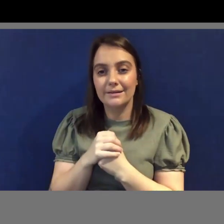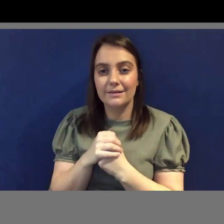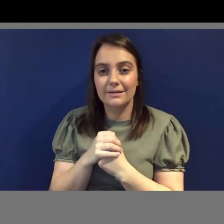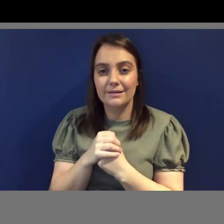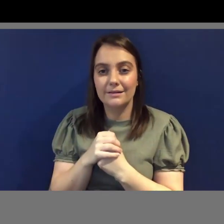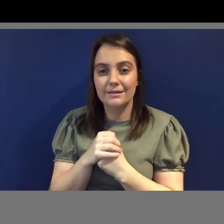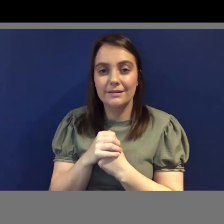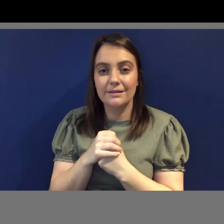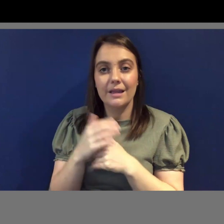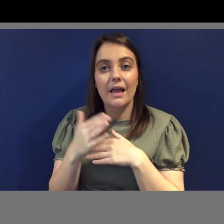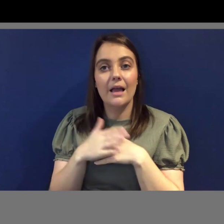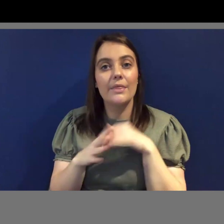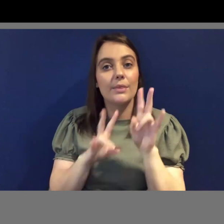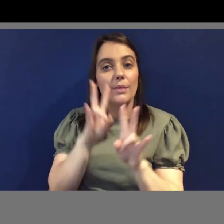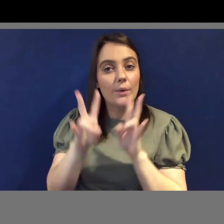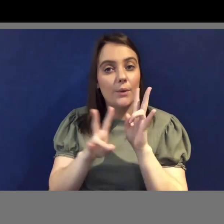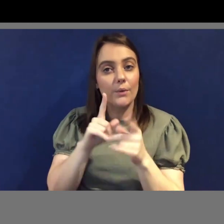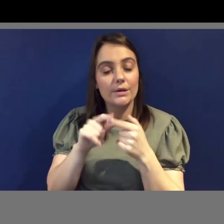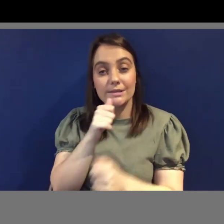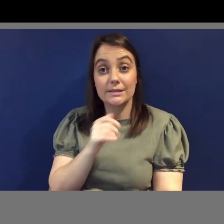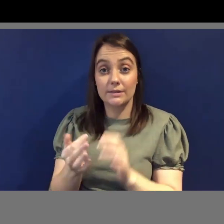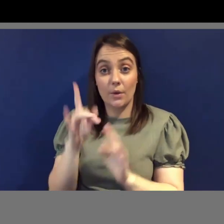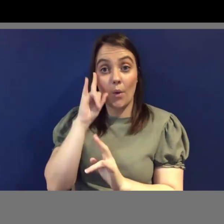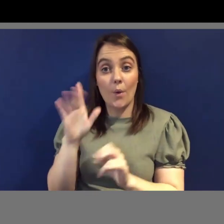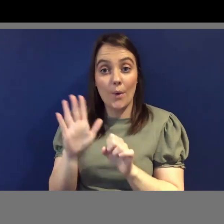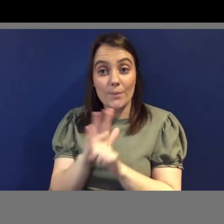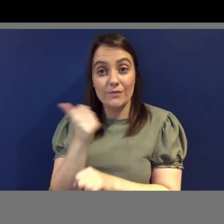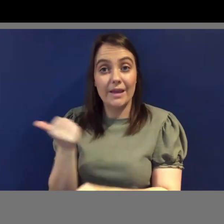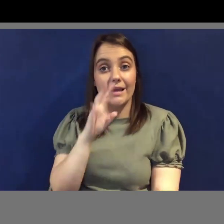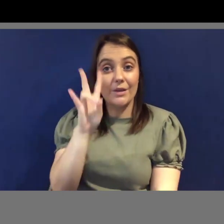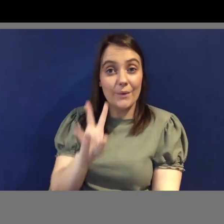if that if that's okay and if hopefully I'll be able to answer any questions that you may have.